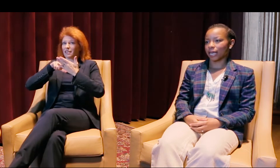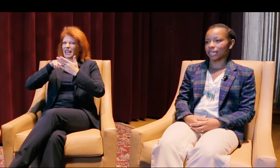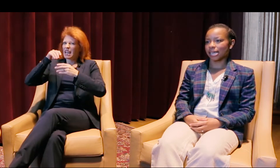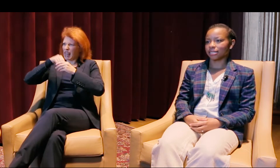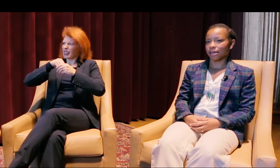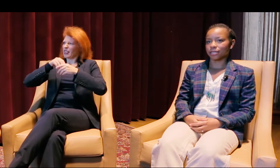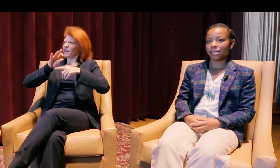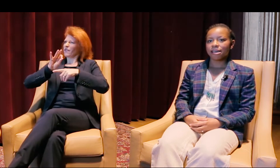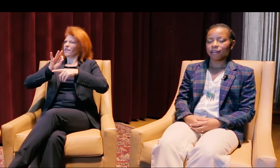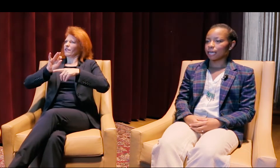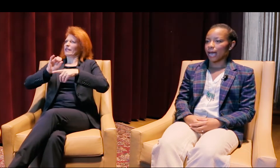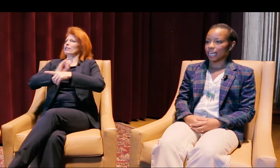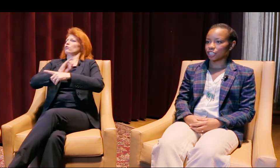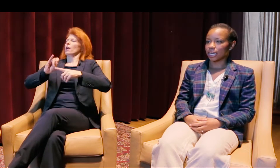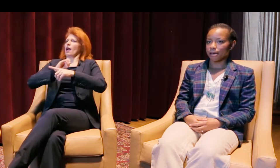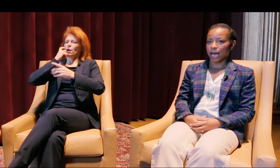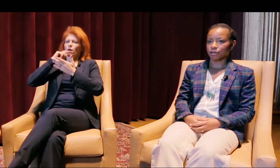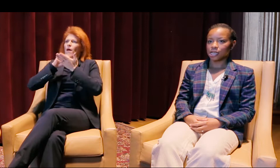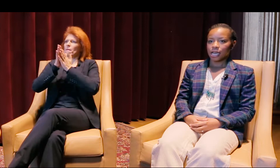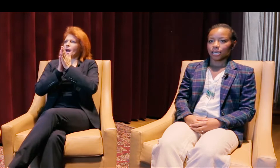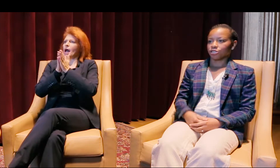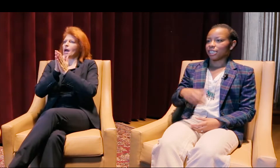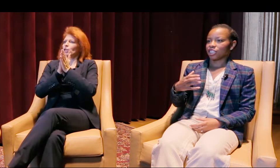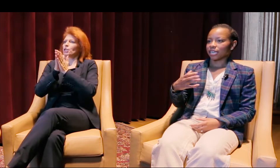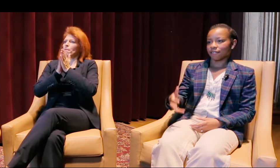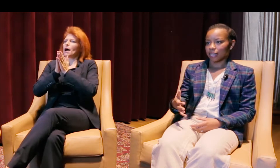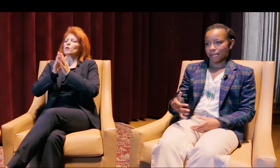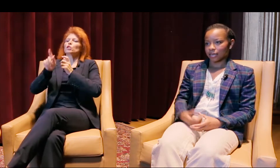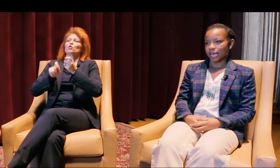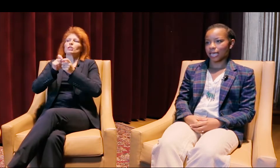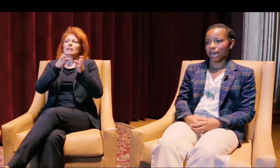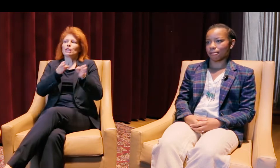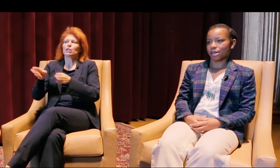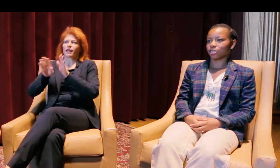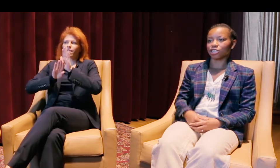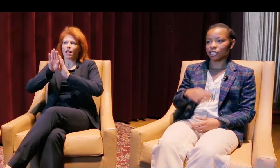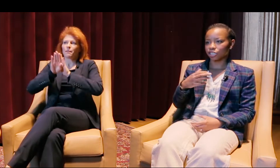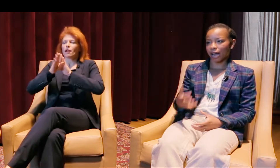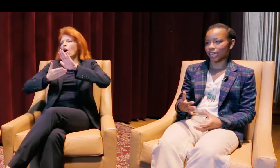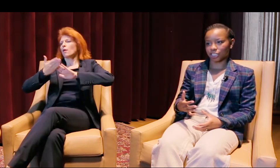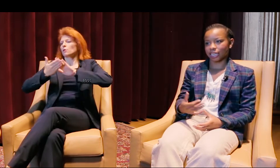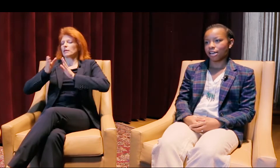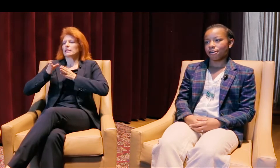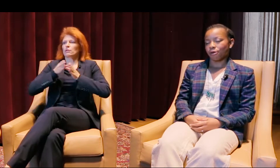I had recognized that I was very passionate about strategic development and operational strategy